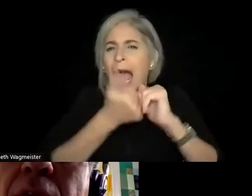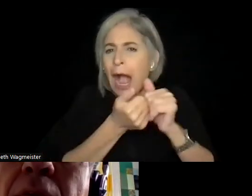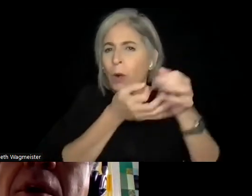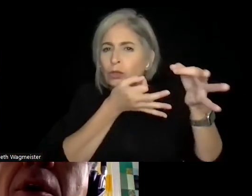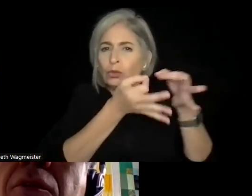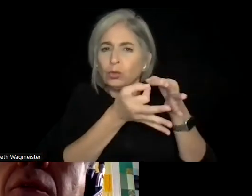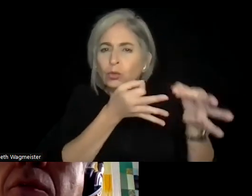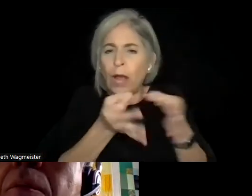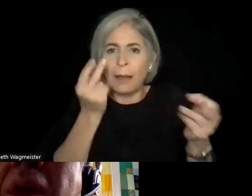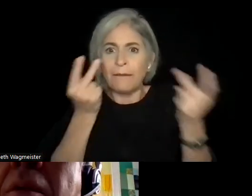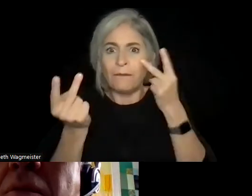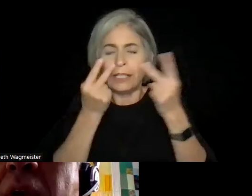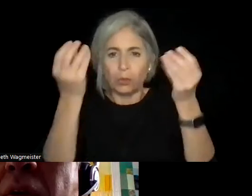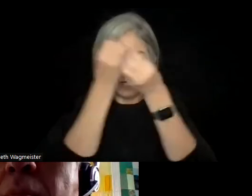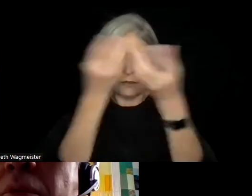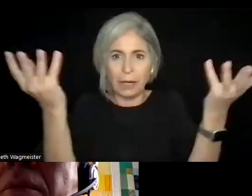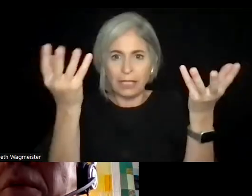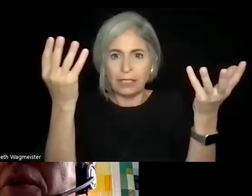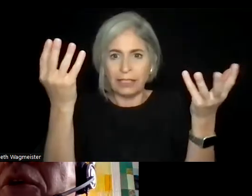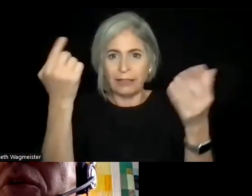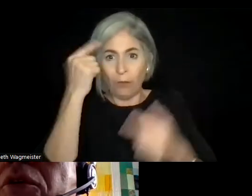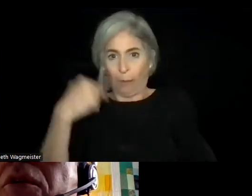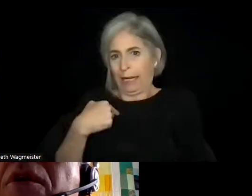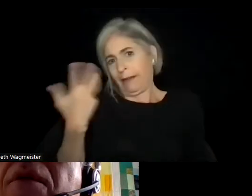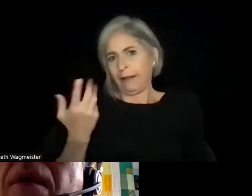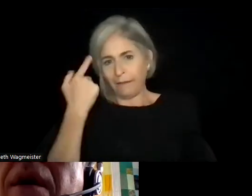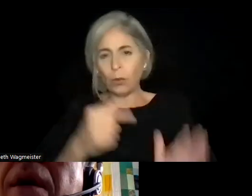second. We have had to invent a way of